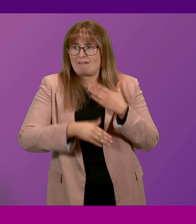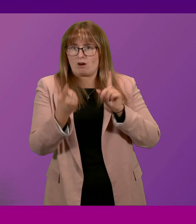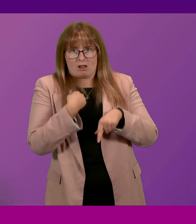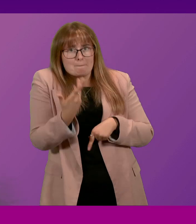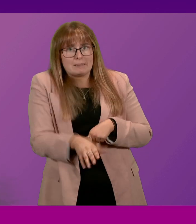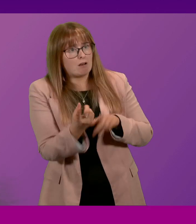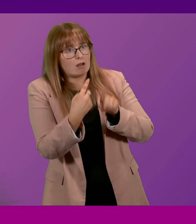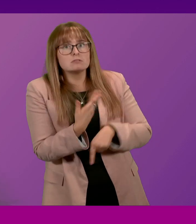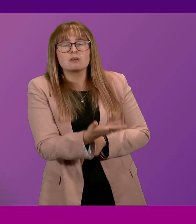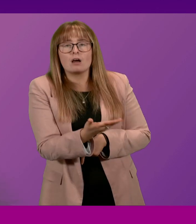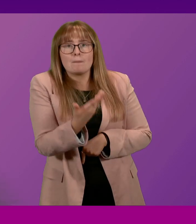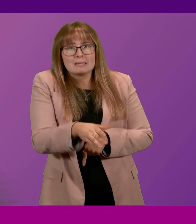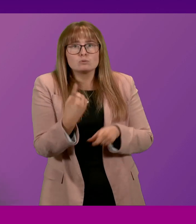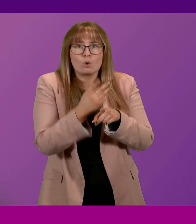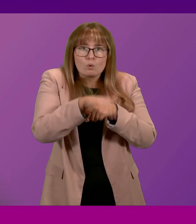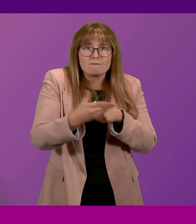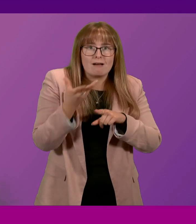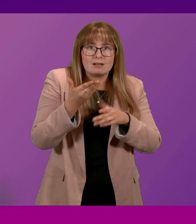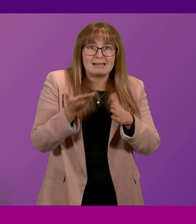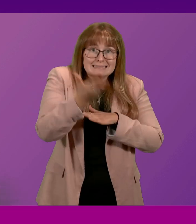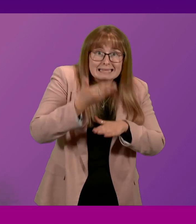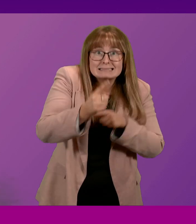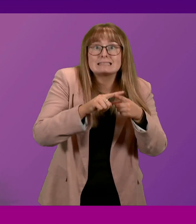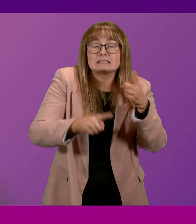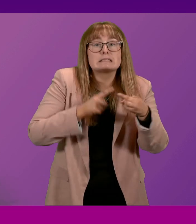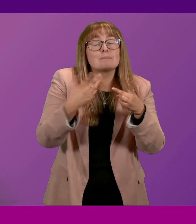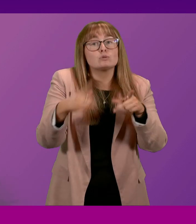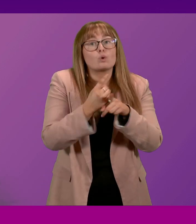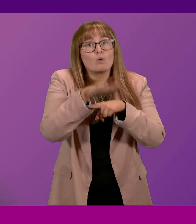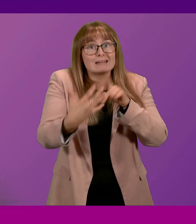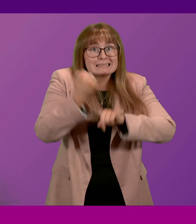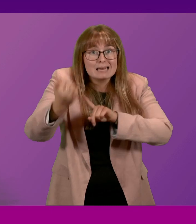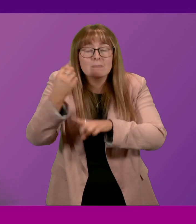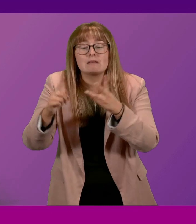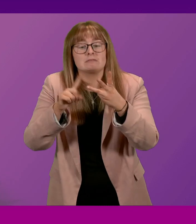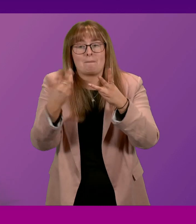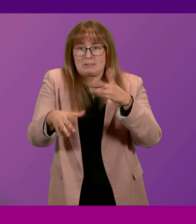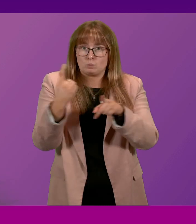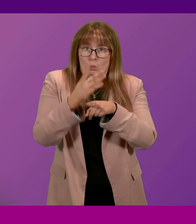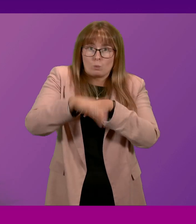issue about attendance, the issues about attainment and the issues about positive